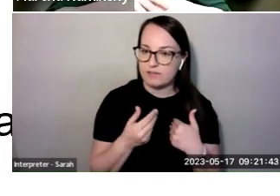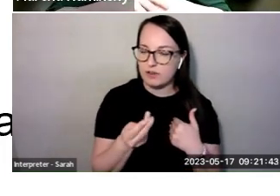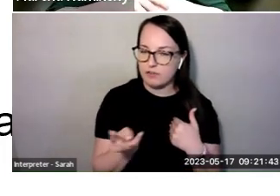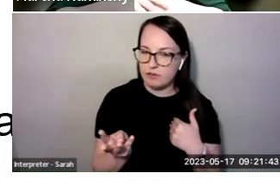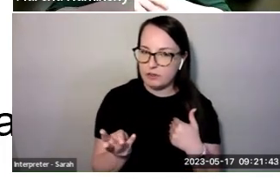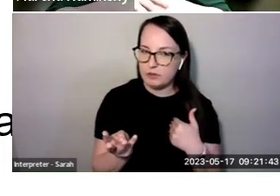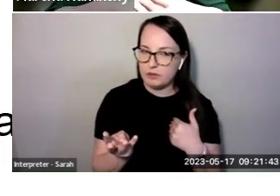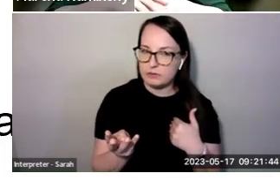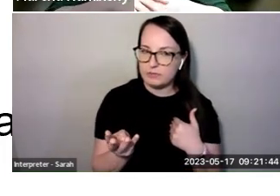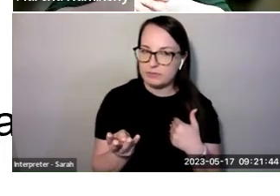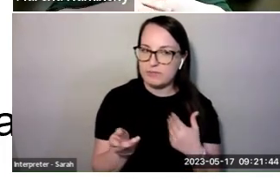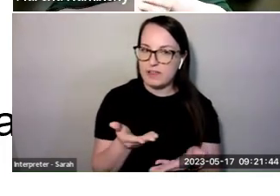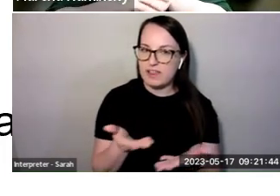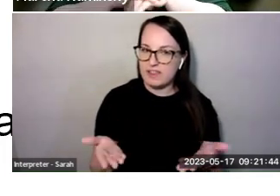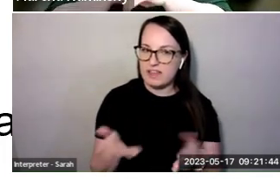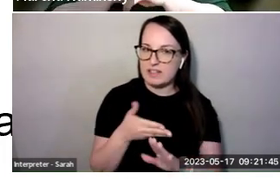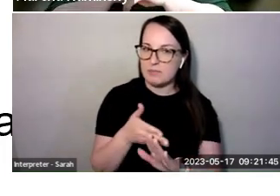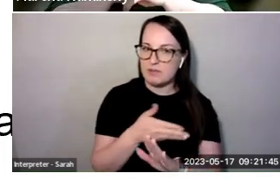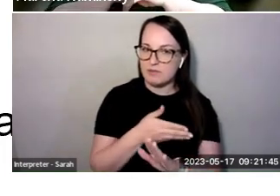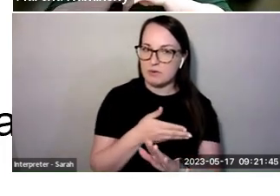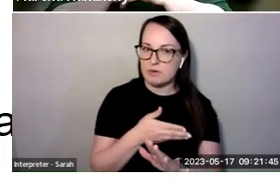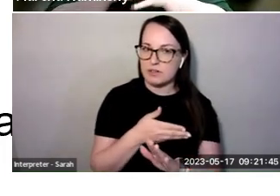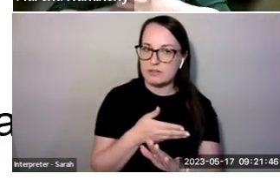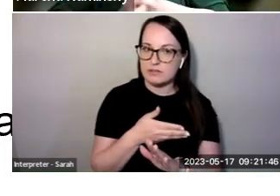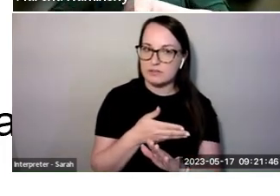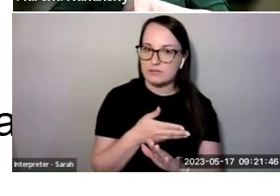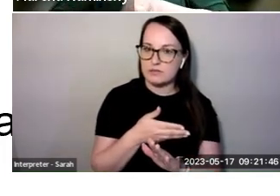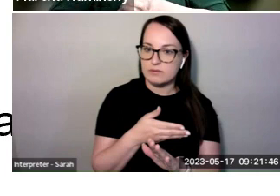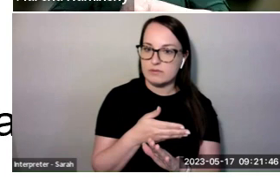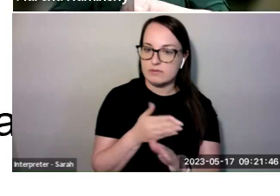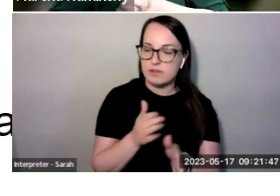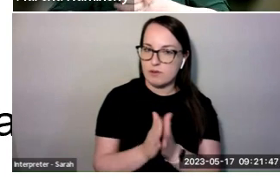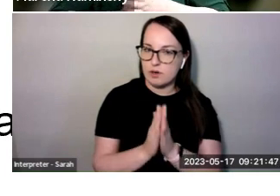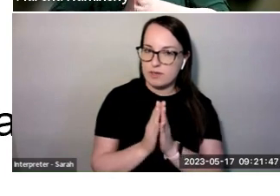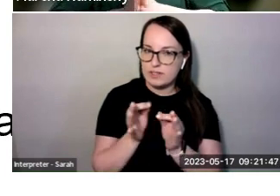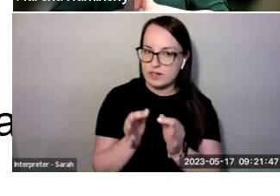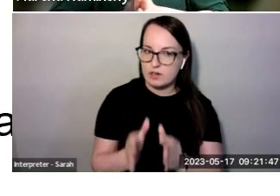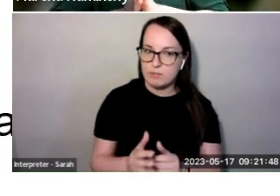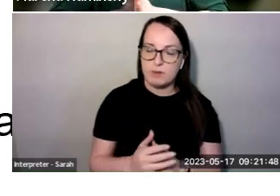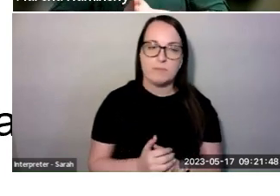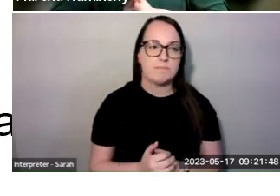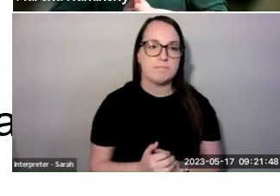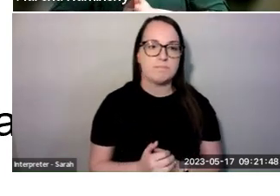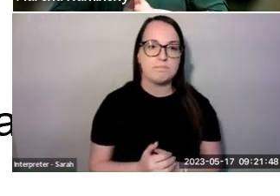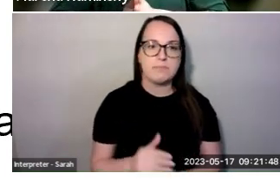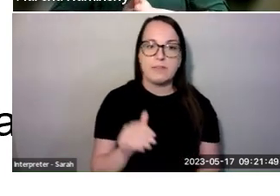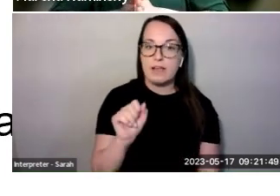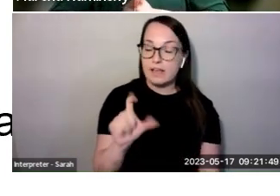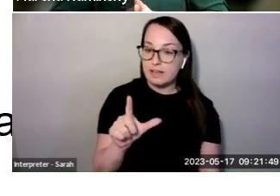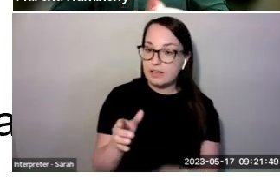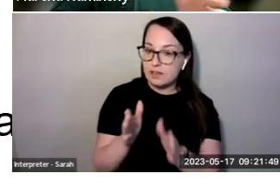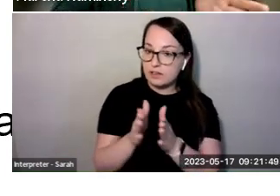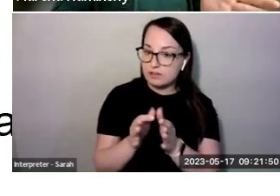So it's very important to have a few considerations when requesting ASL interpreter.